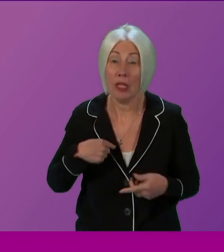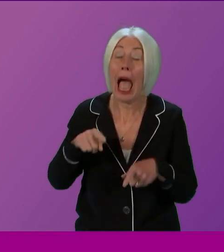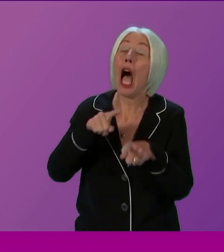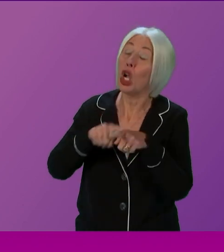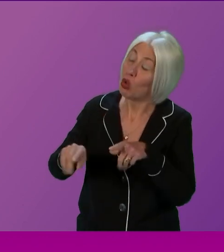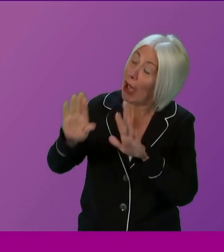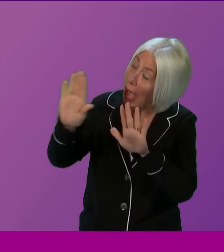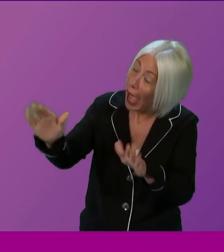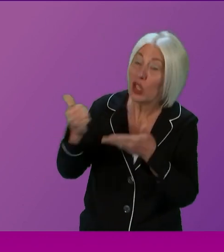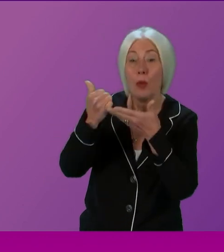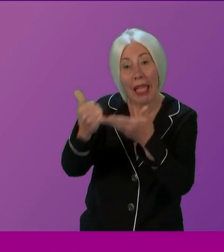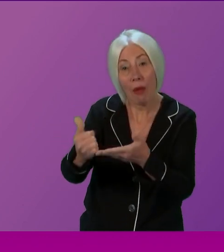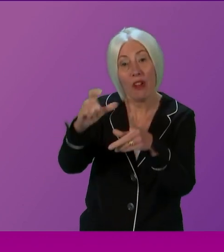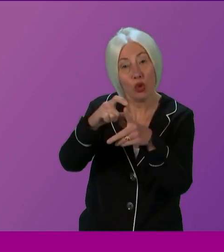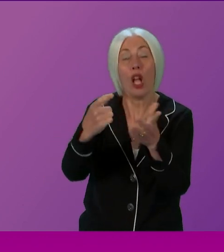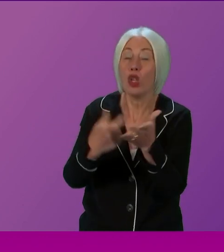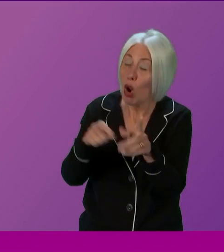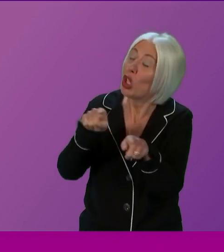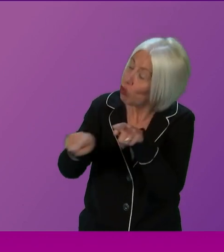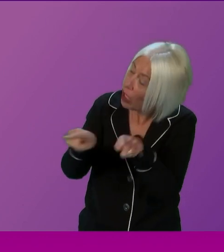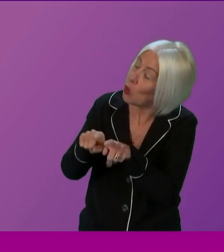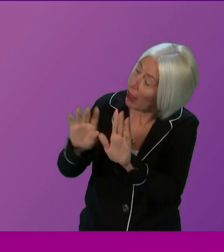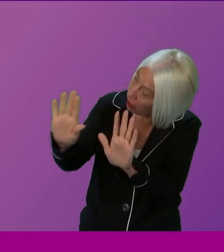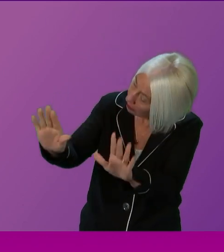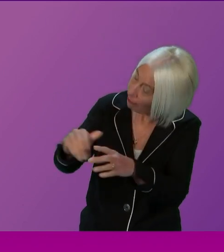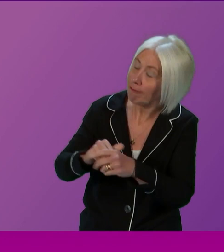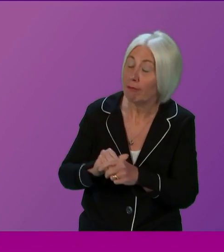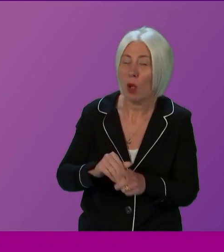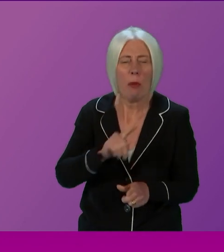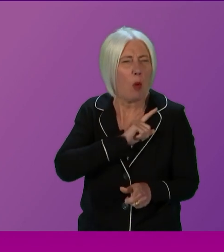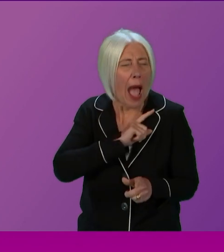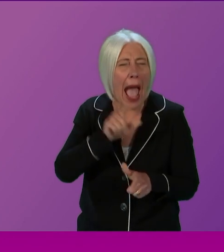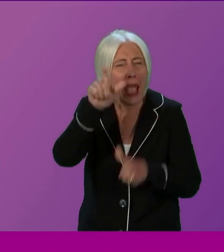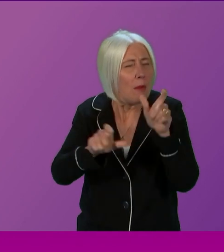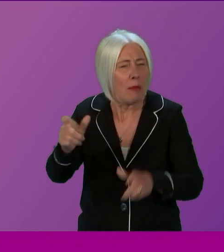to be helpful to him—why that might have been the case. Under this Government,